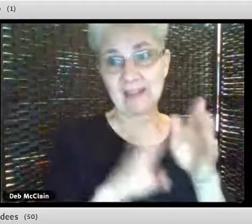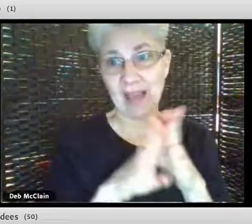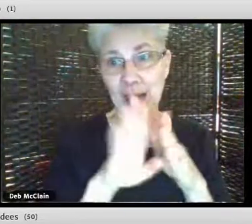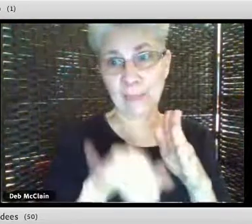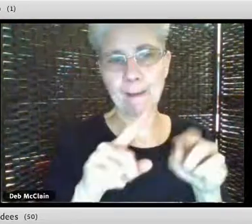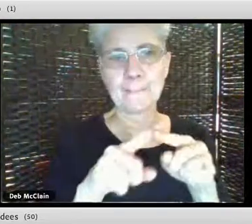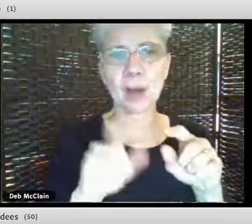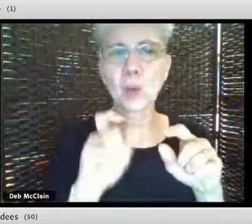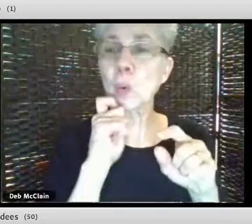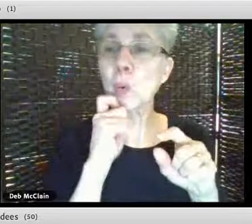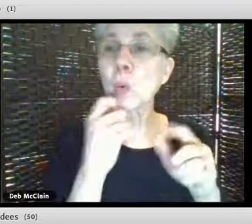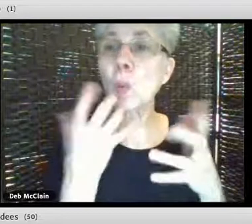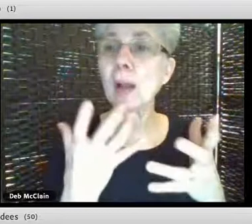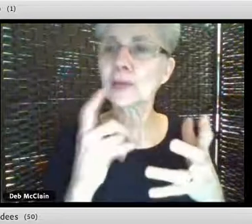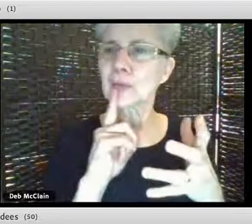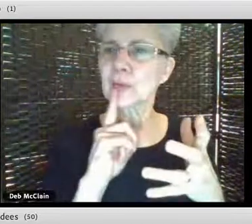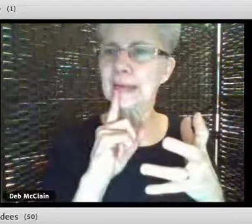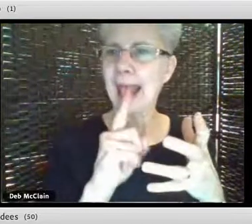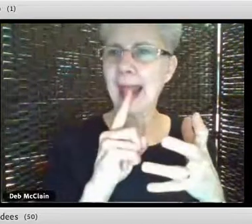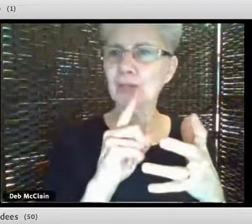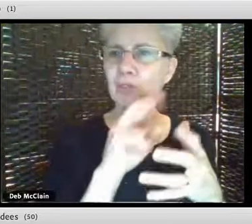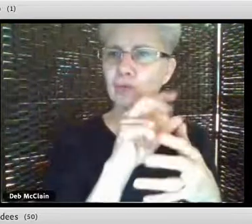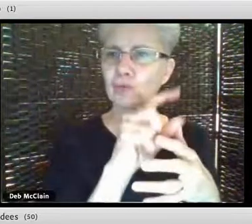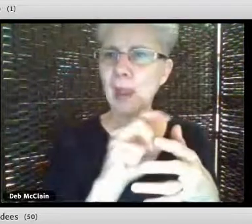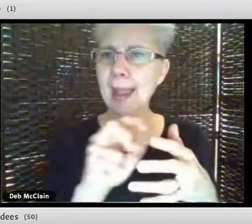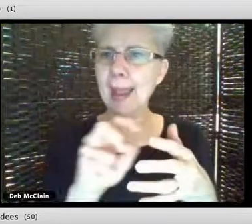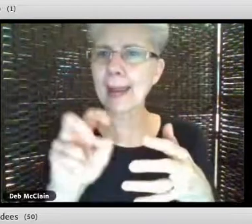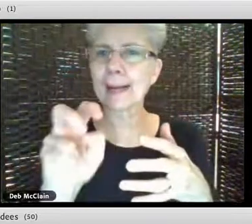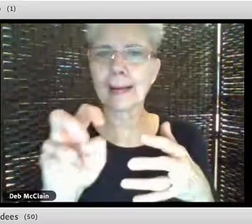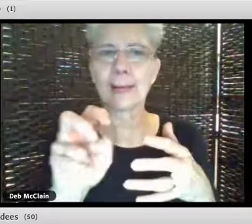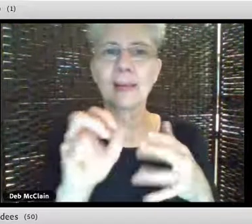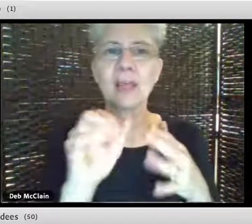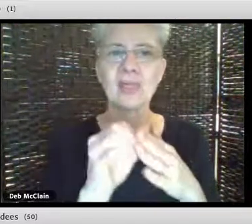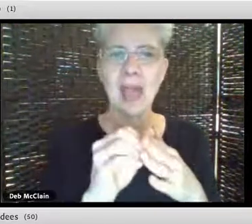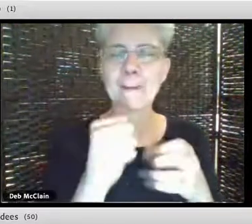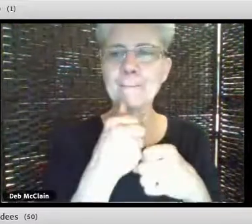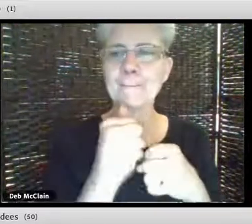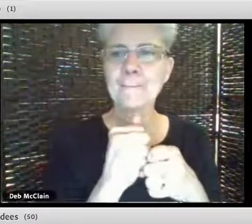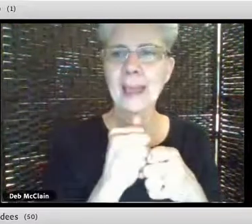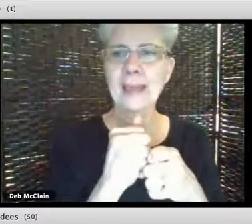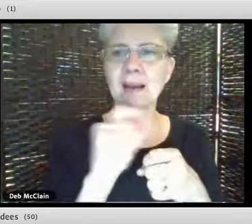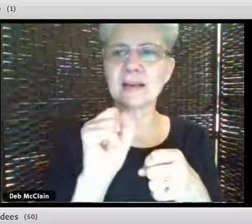but the cool thing is you can actually drag it and make a subfolder.